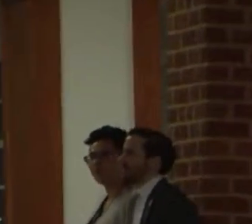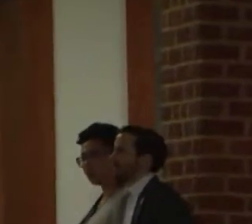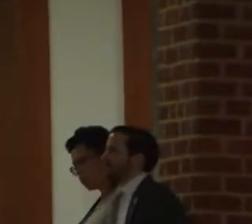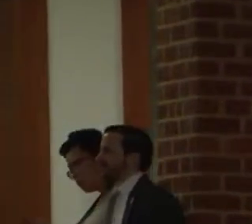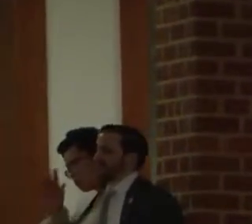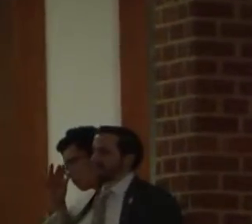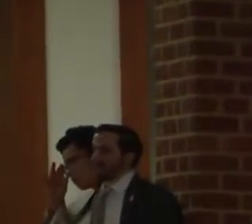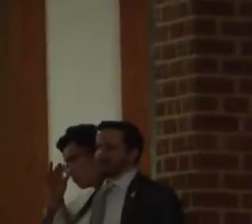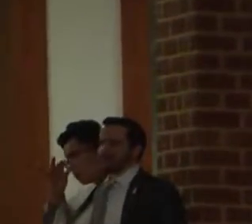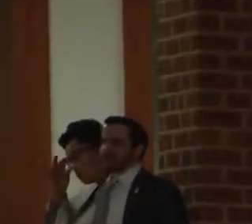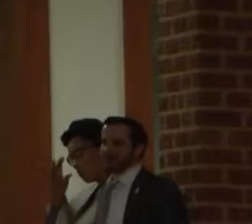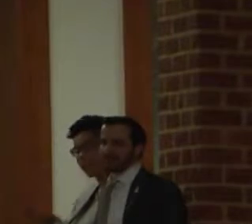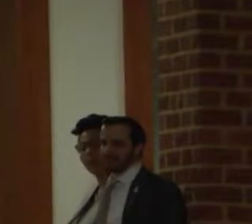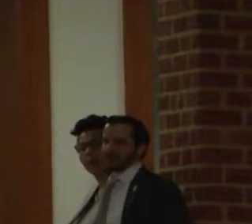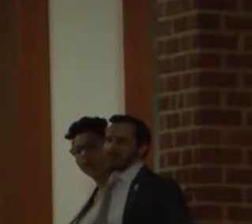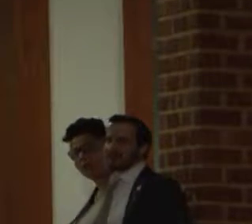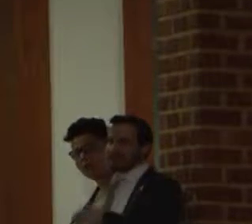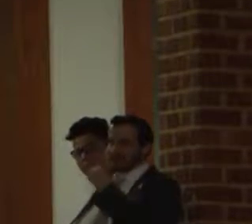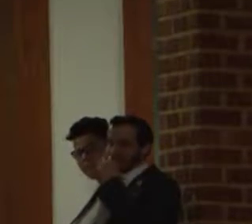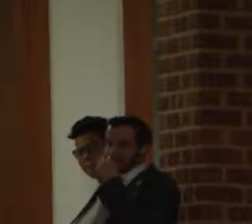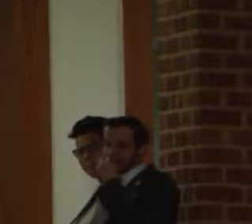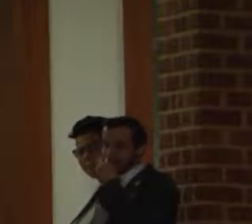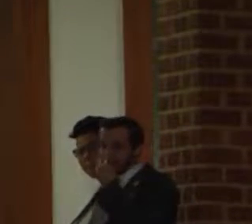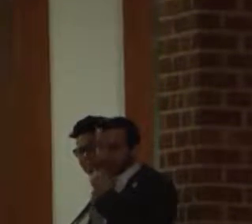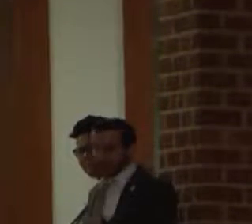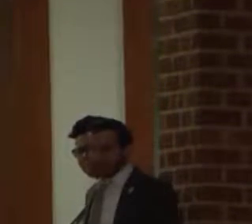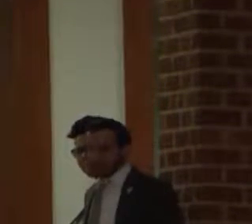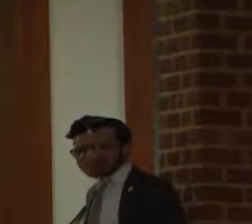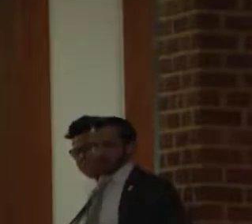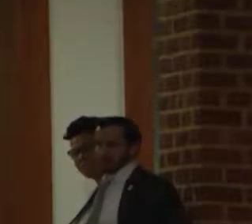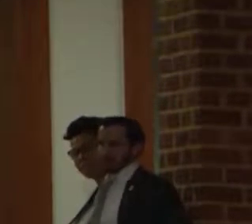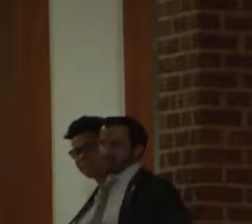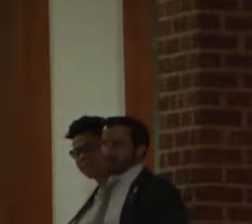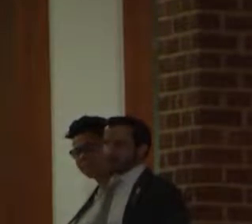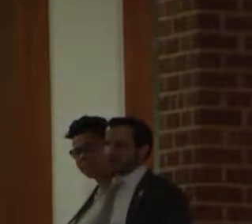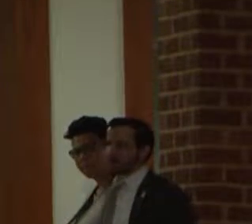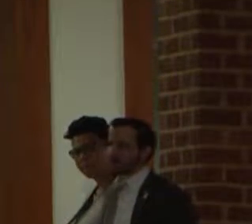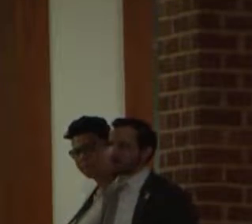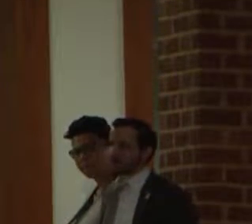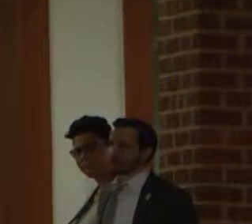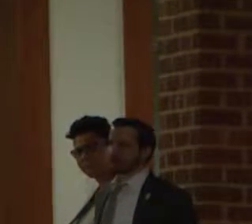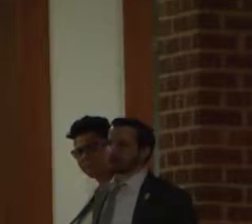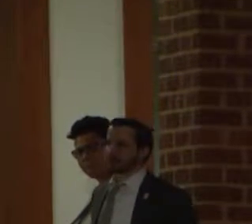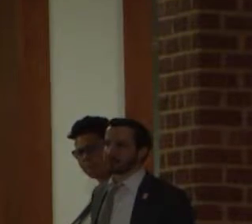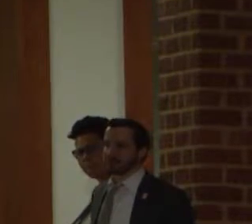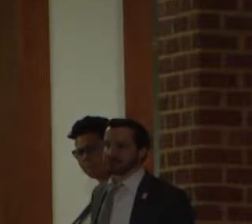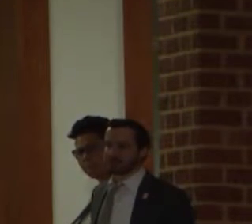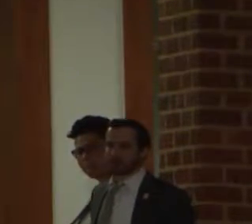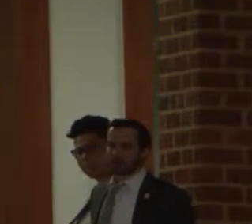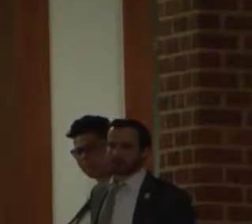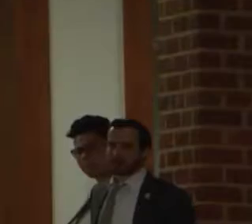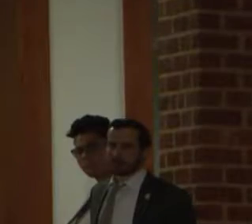AND SO I SEE A DIRECT TIE BETWEEN HOW WELL WE DELIVER FOR OUR RESIDENTS IN THOSE AREAS AND MAKING THE CITY SAFER.